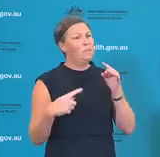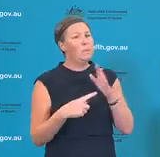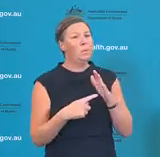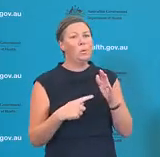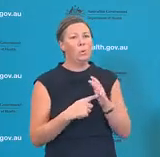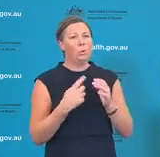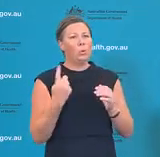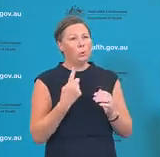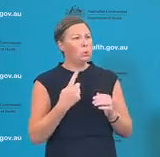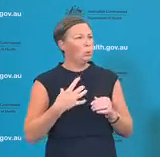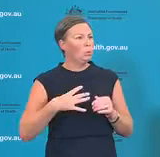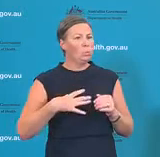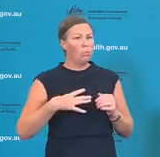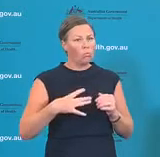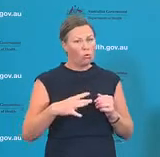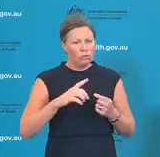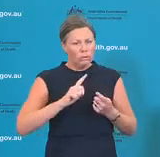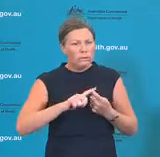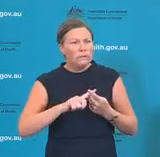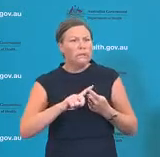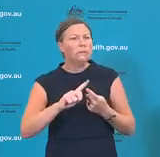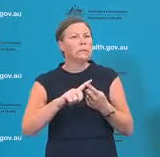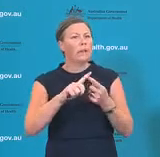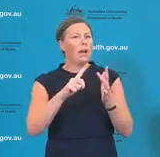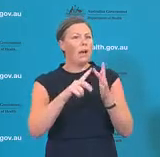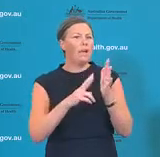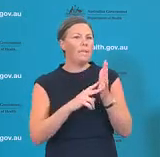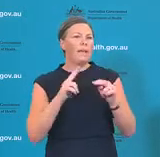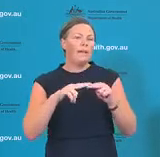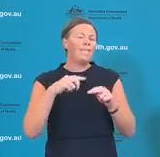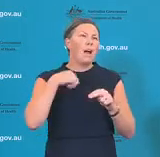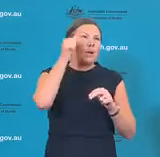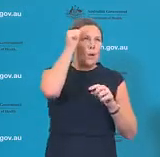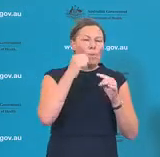continue with their program. So we will hope to be able to provide